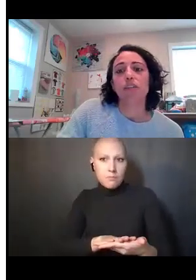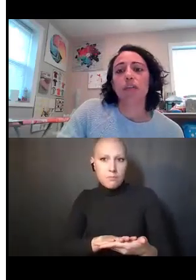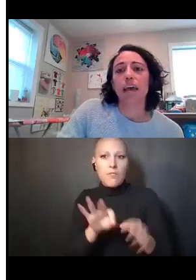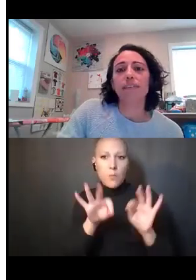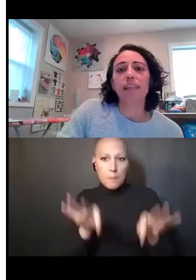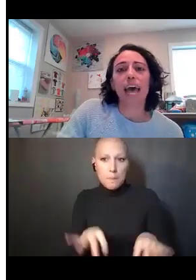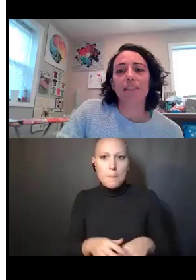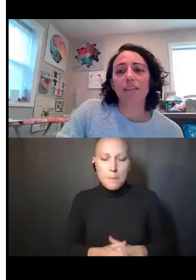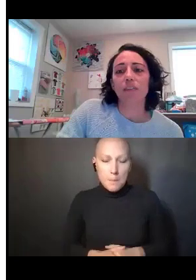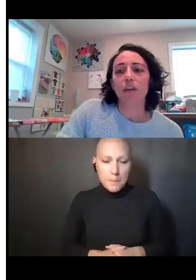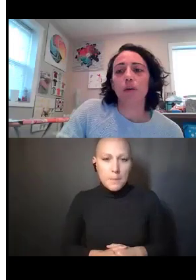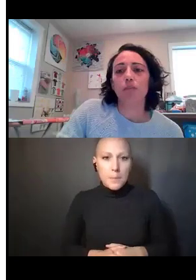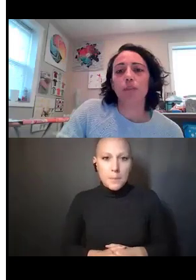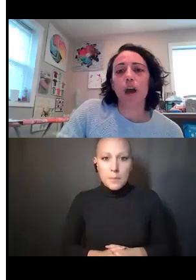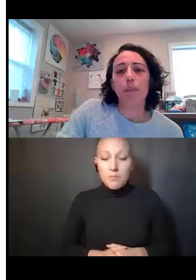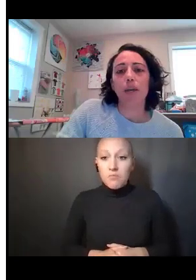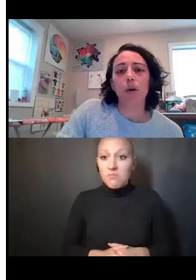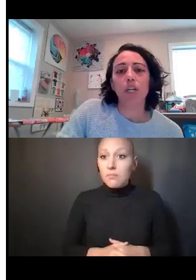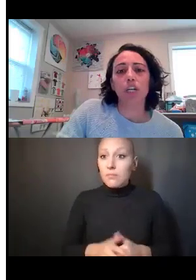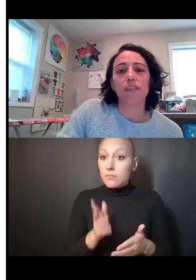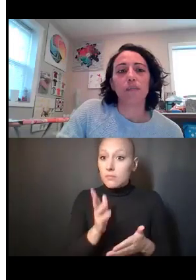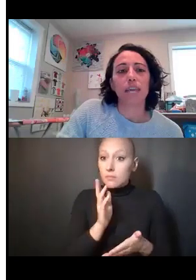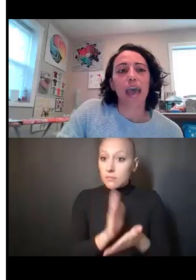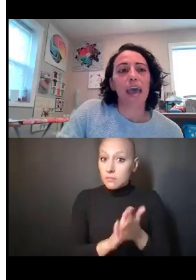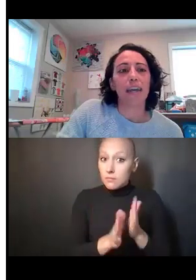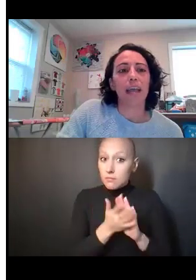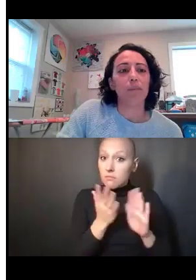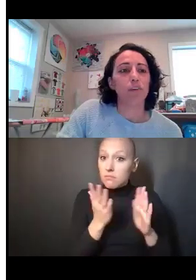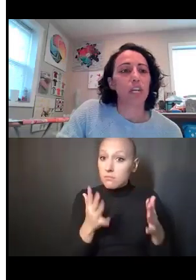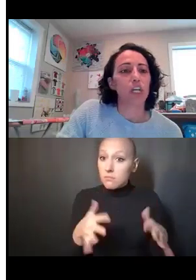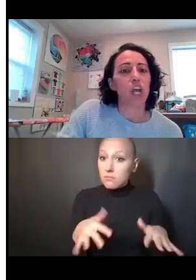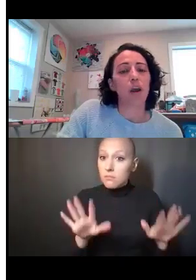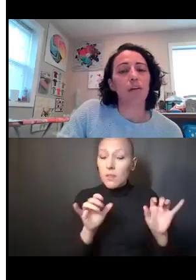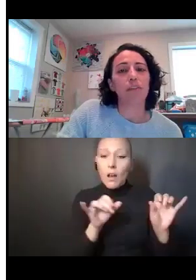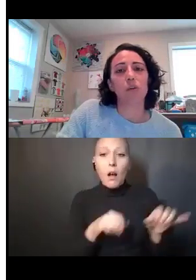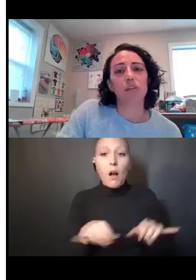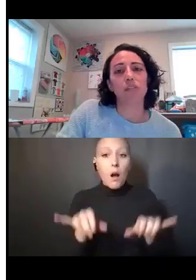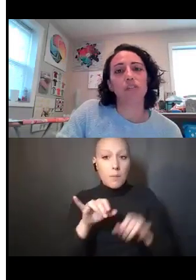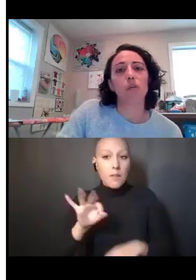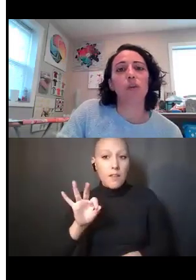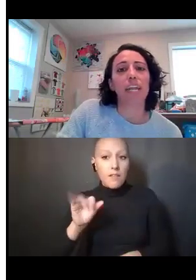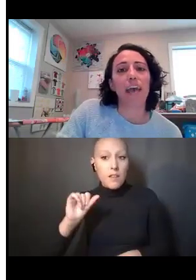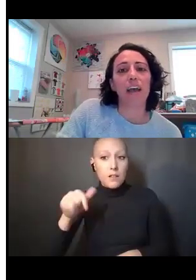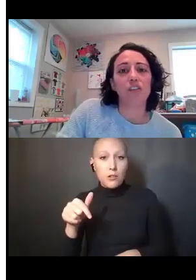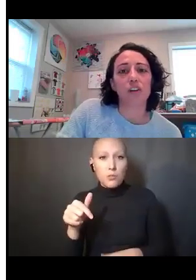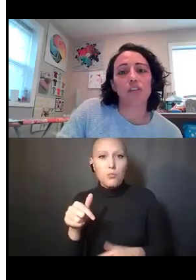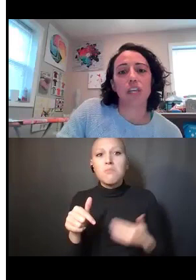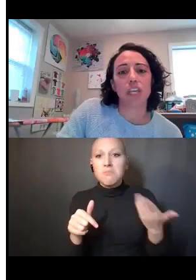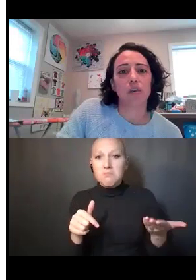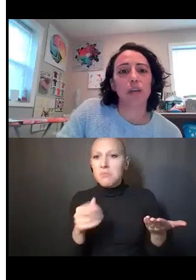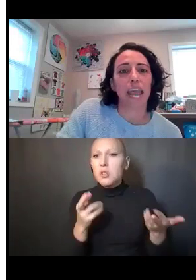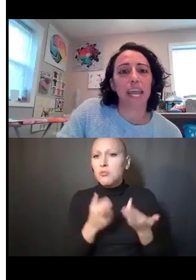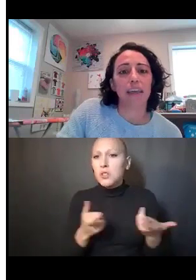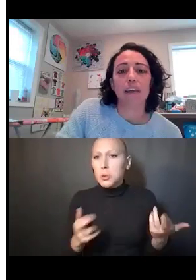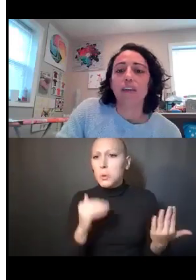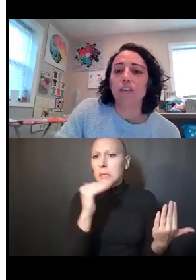So that's the last of the common questions that we had. I'm just going to show our resources screen and I'll turn to the Q and A